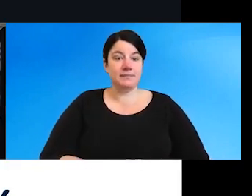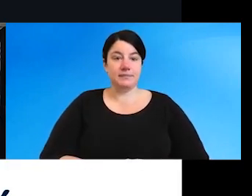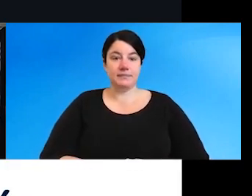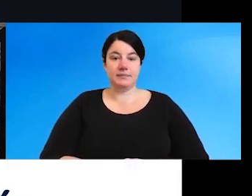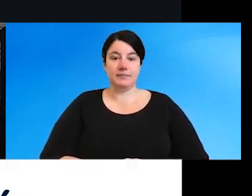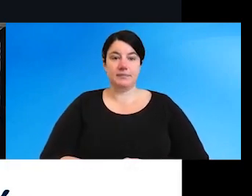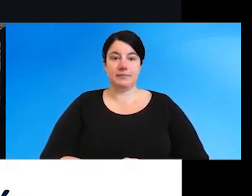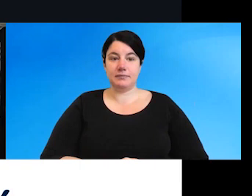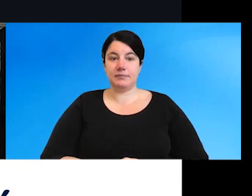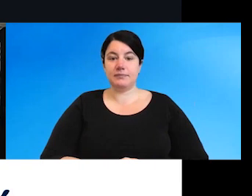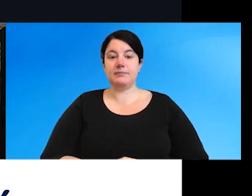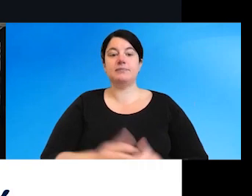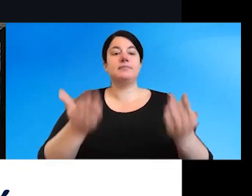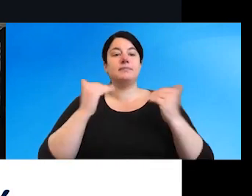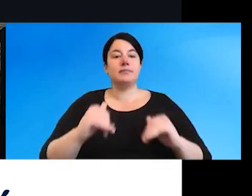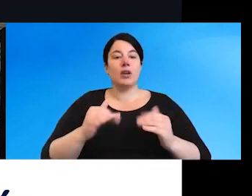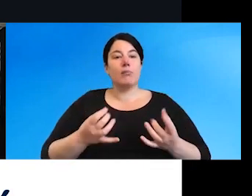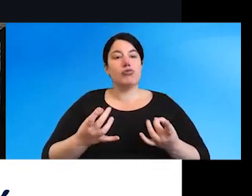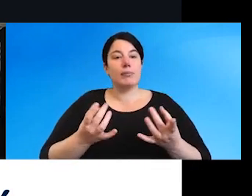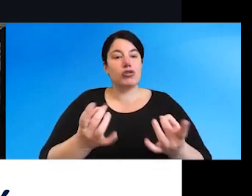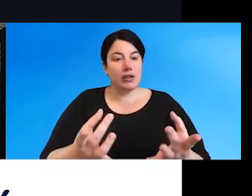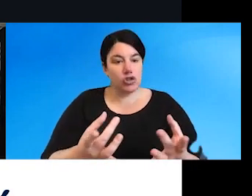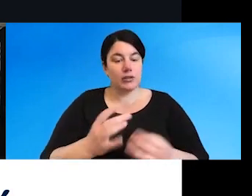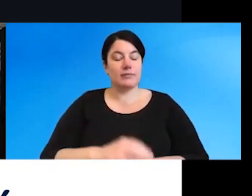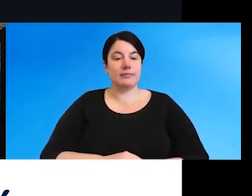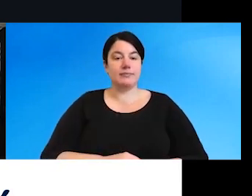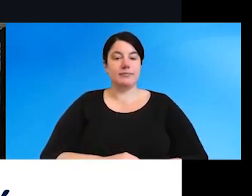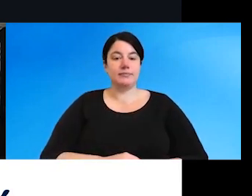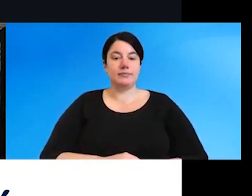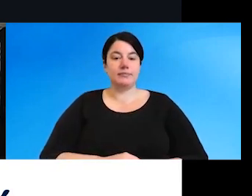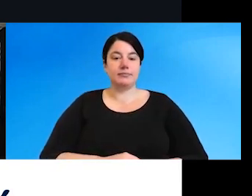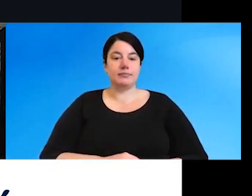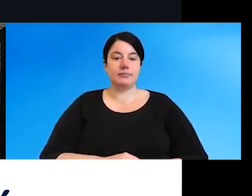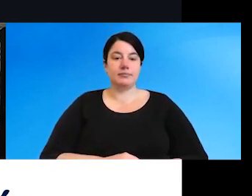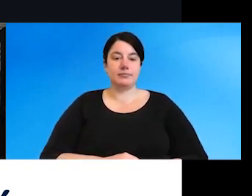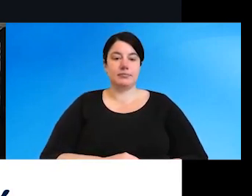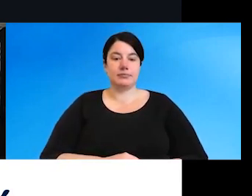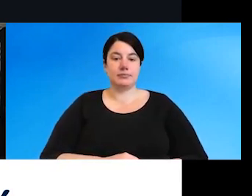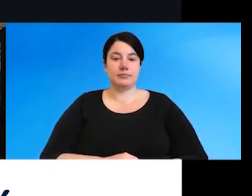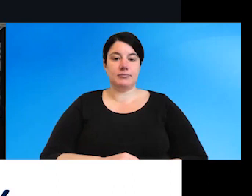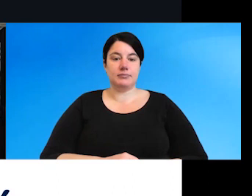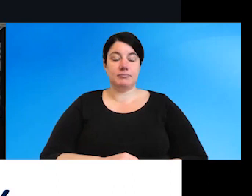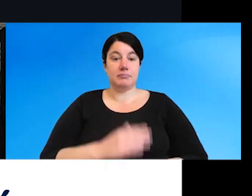into the preparation stage. And what we need to do now is get ready for